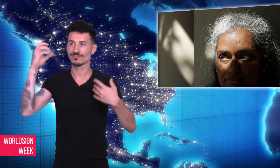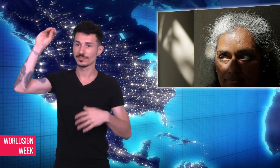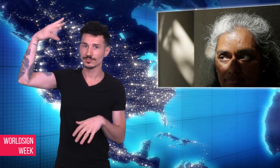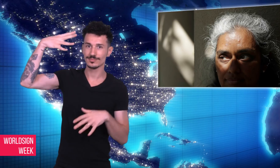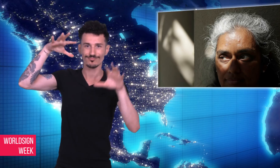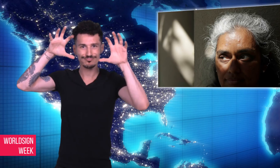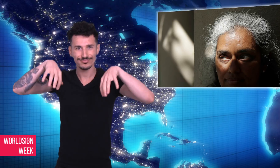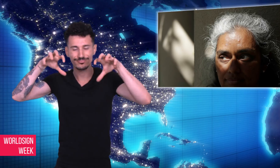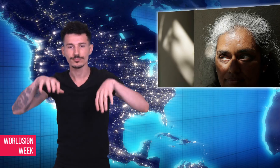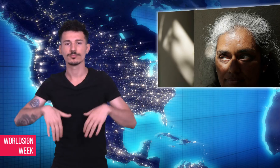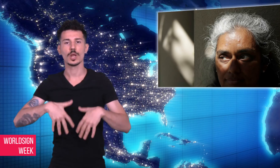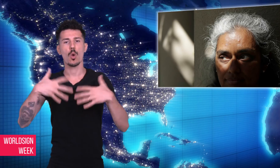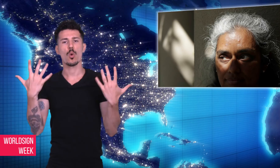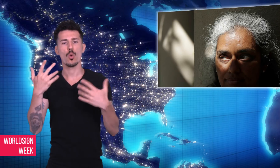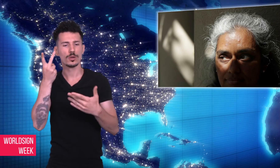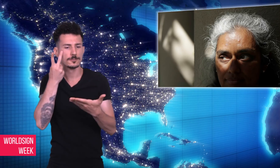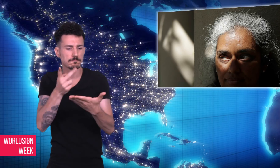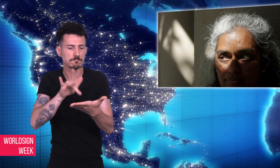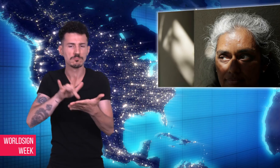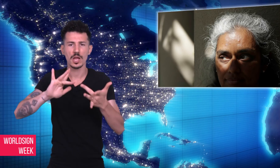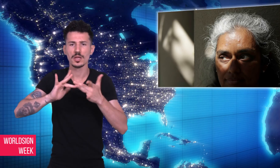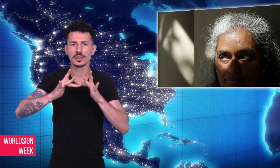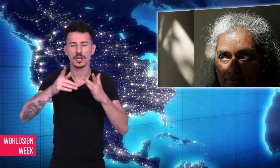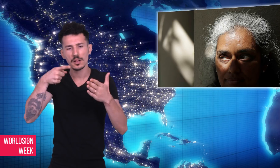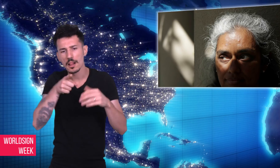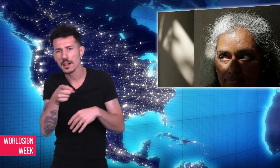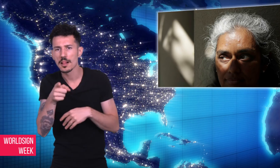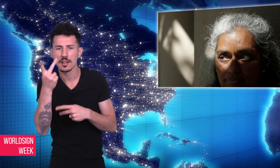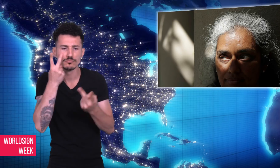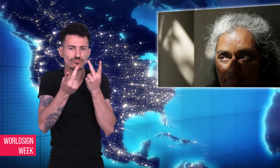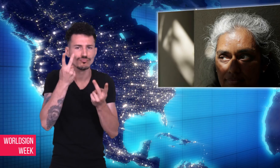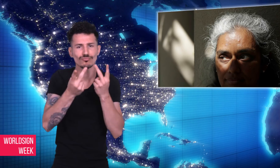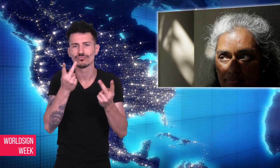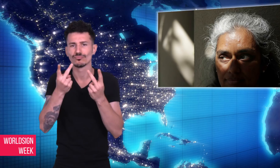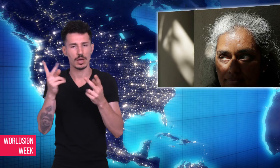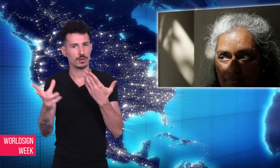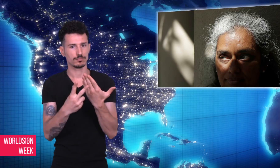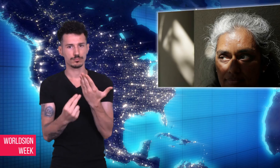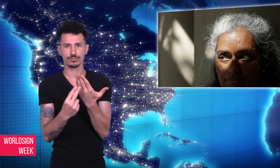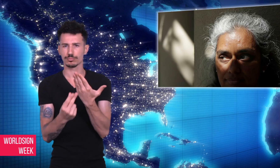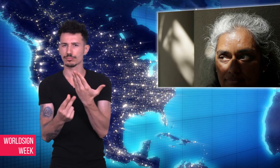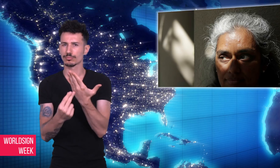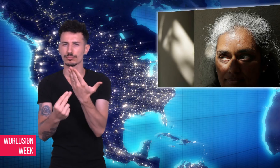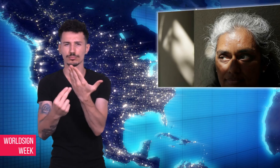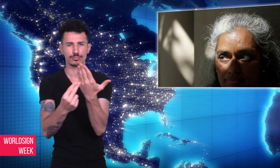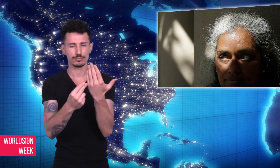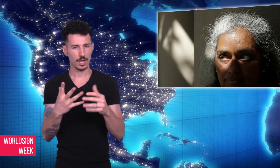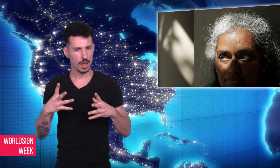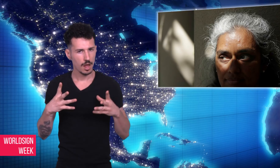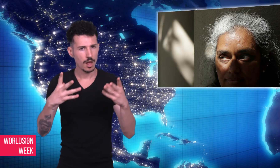being recorded. This location setting affects two billion users of Android